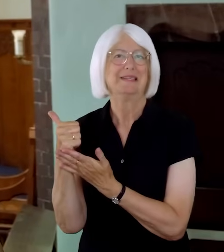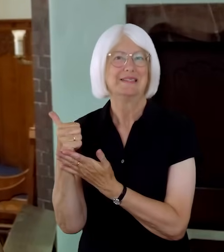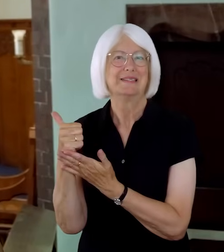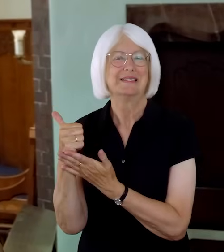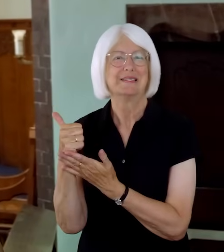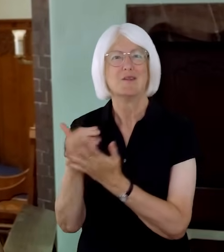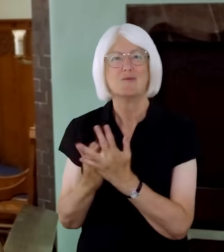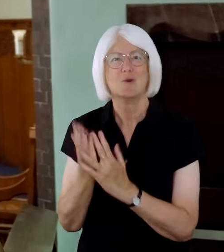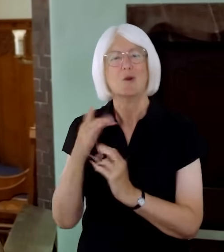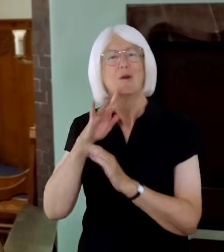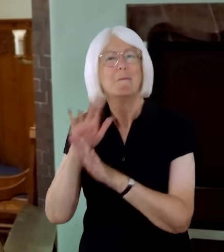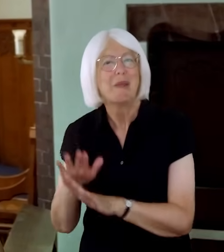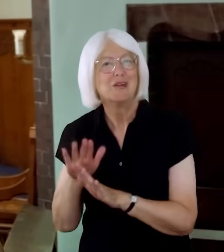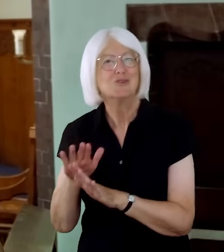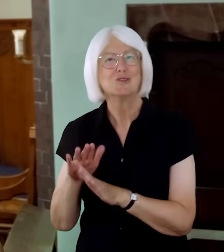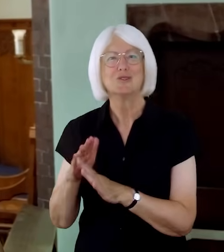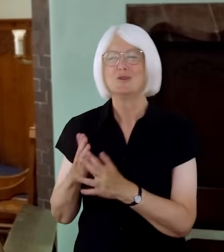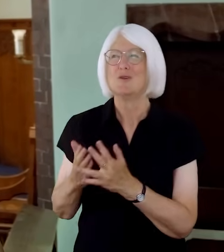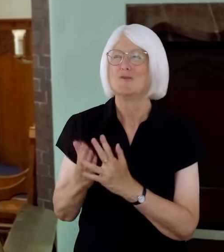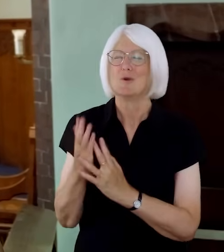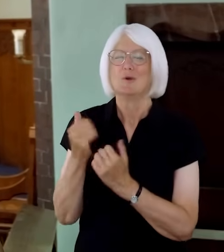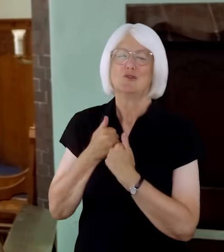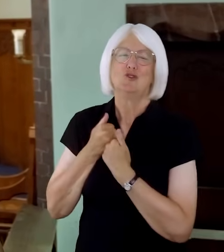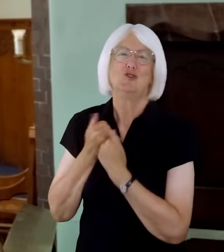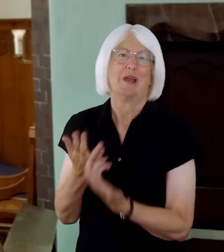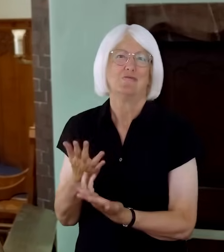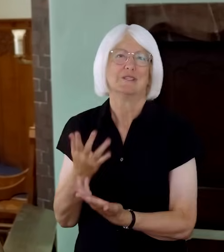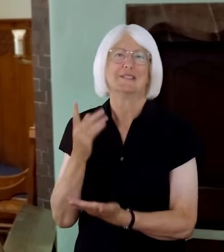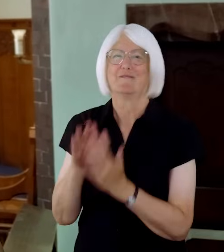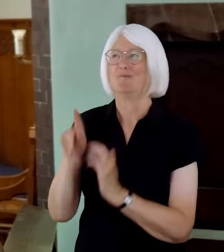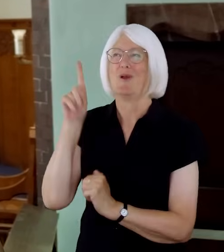by compassion and by abundant generosity from our God.